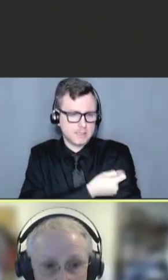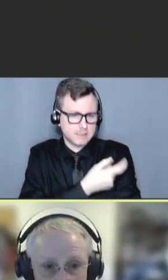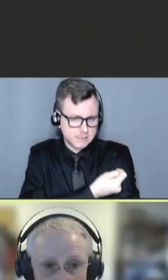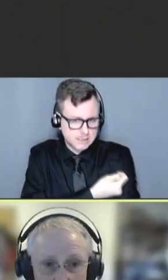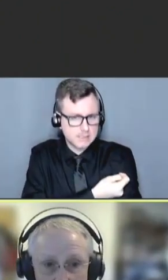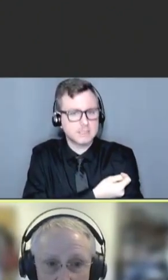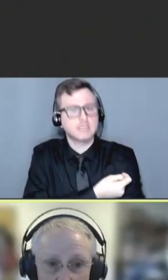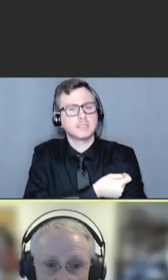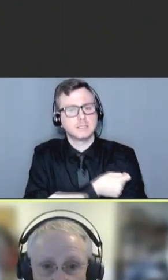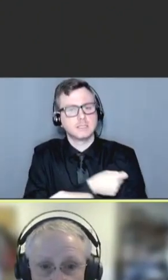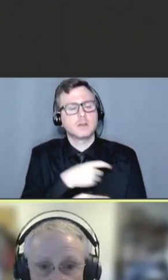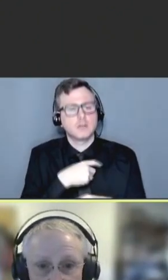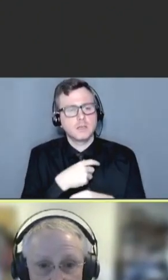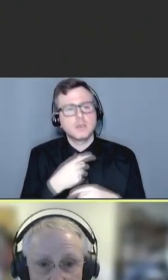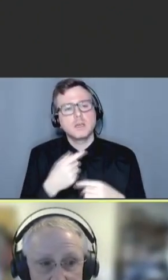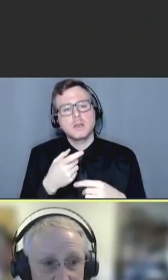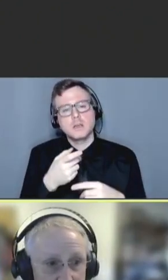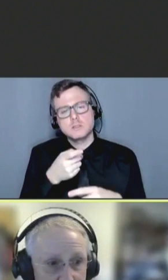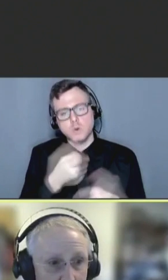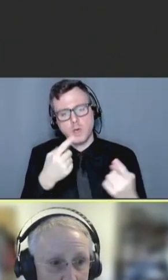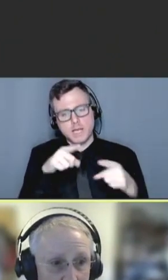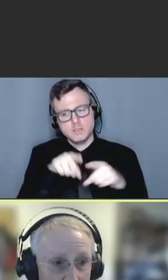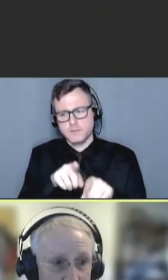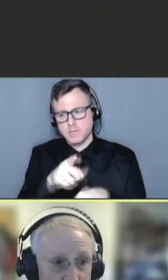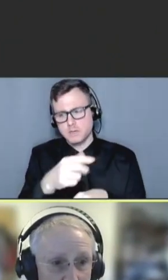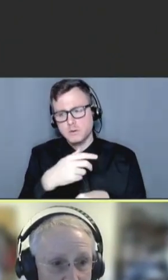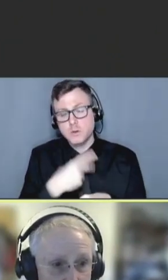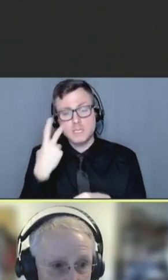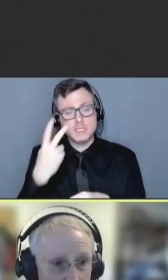concomitant high-dose or adjuvanted flu vaccine showed a ration of two,